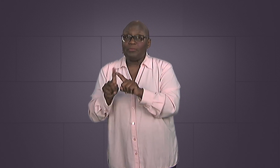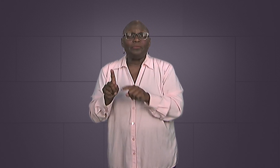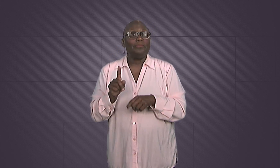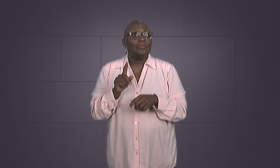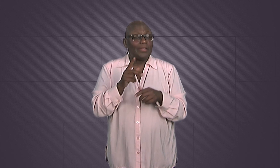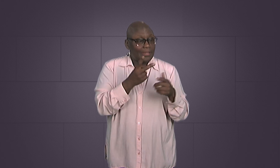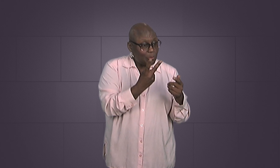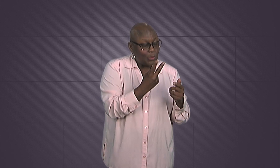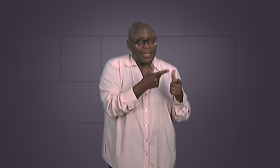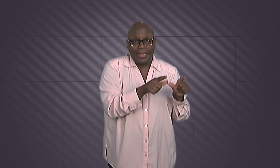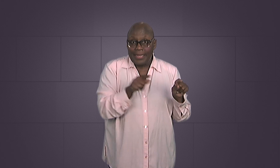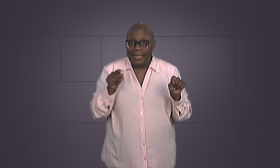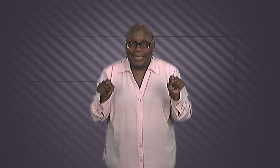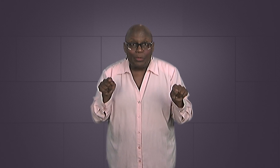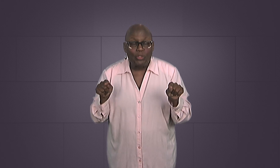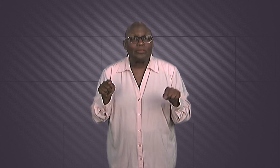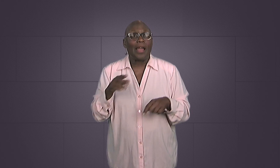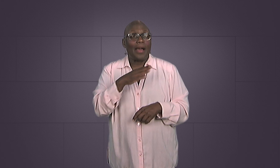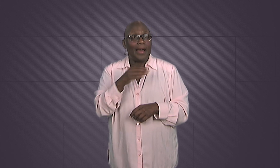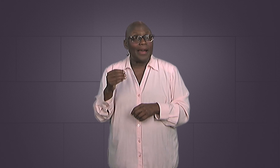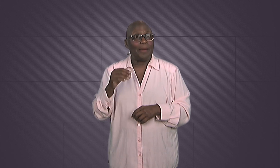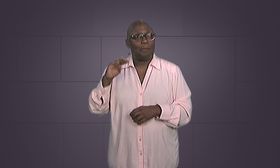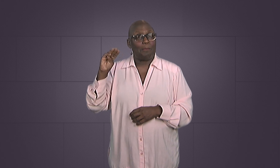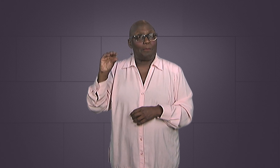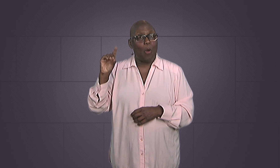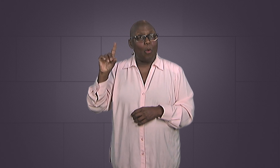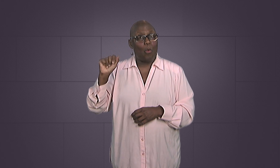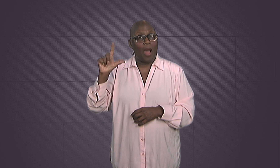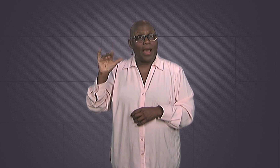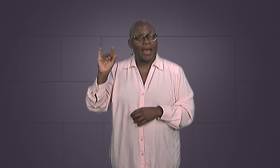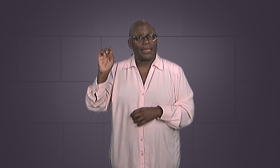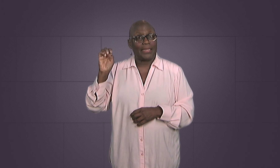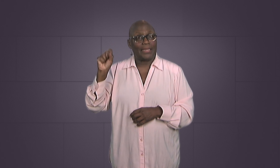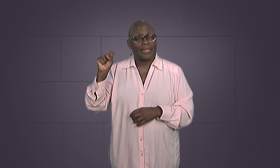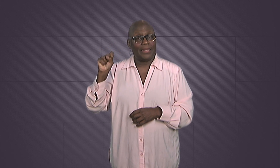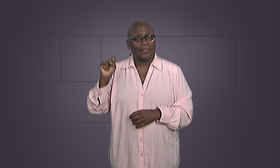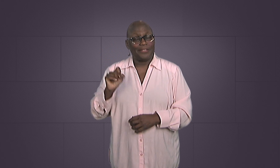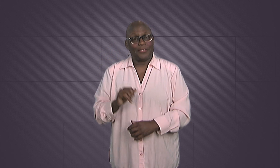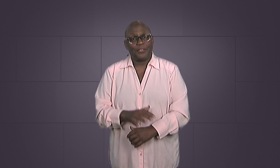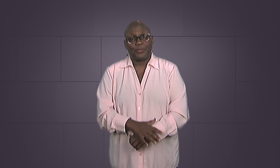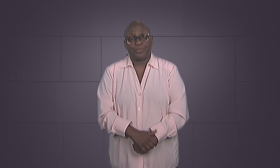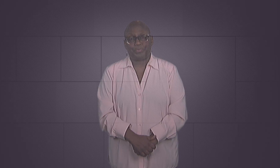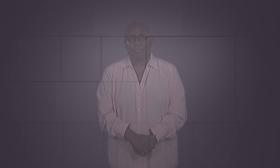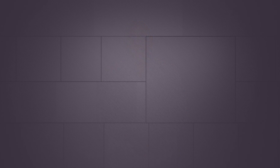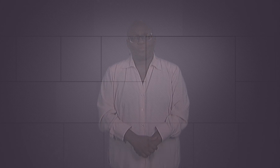of the two languages and modalities.